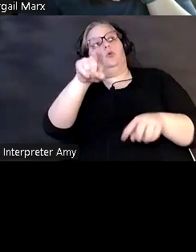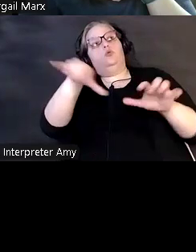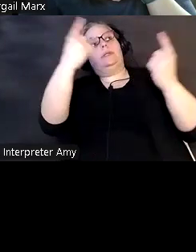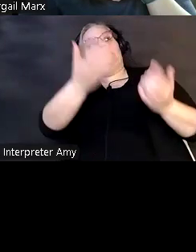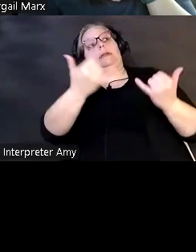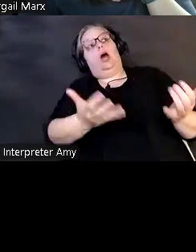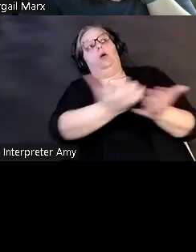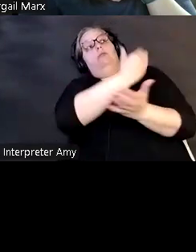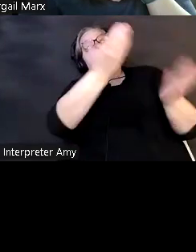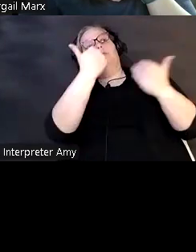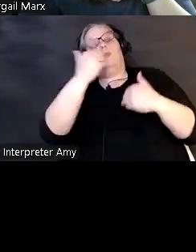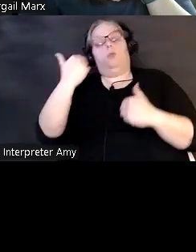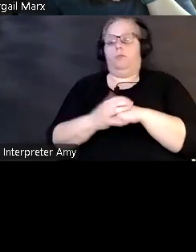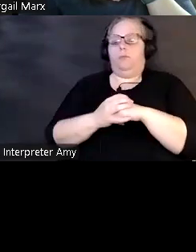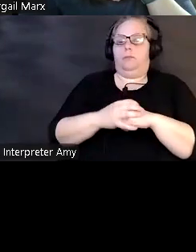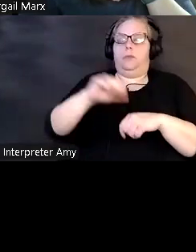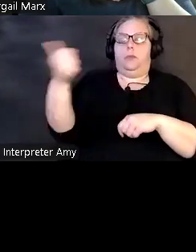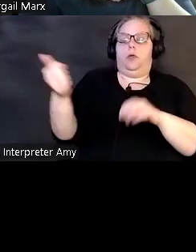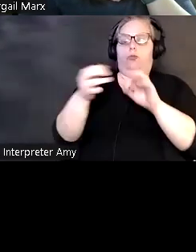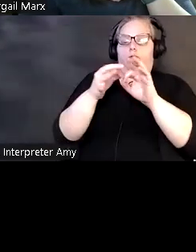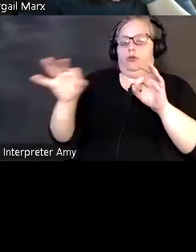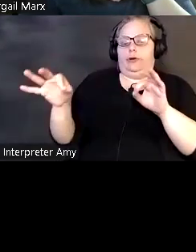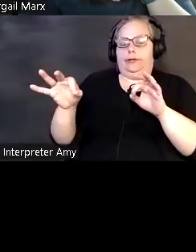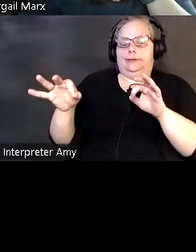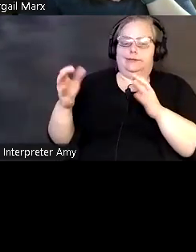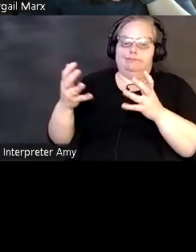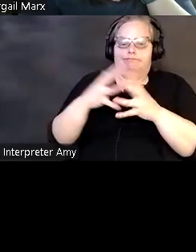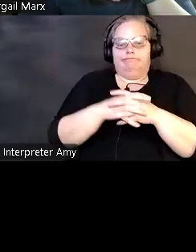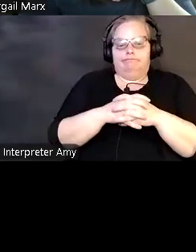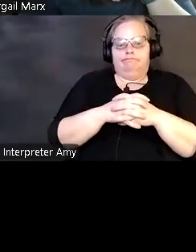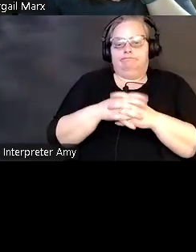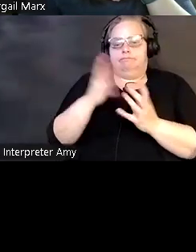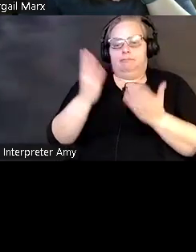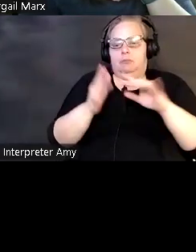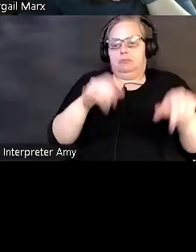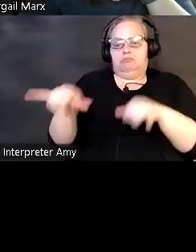And then other phrases that might be commonly used at home, don't worry,